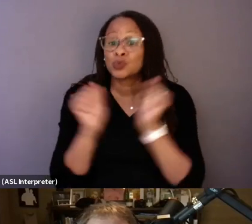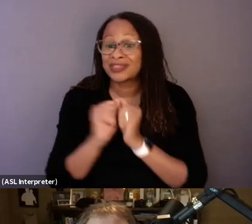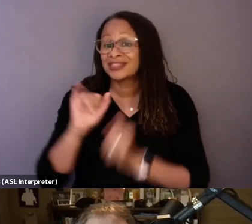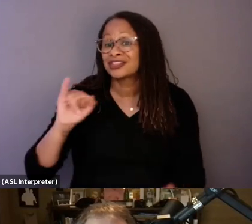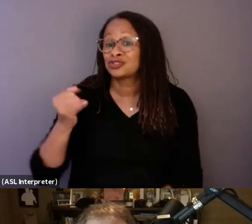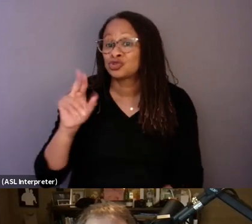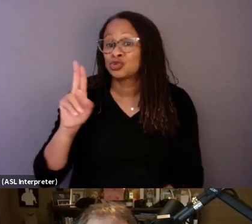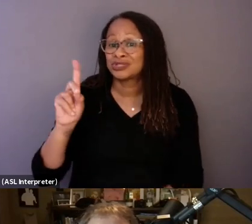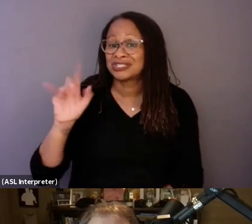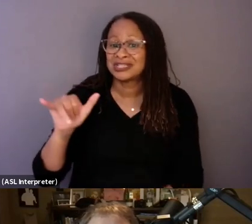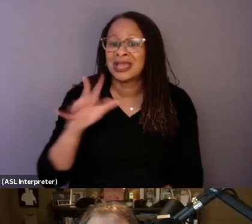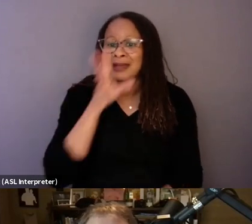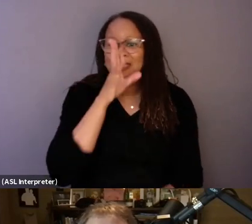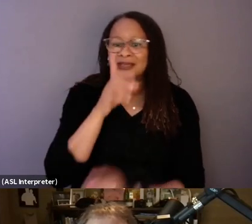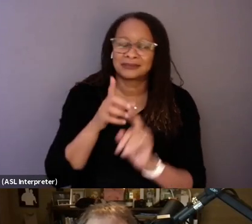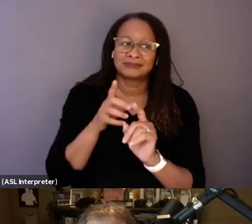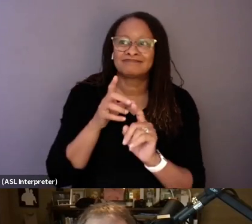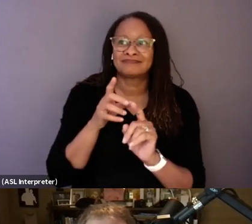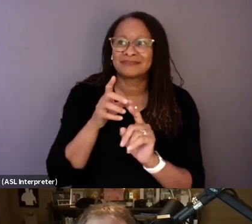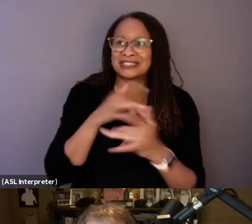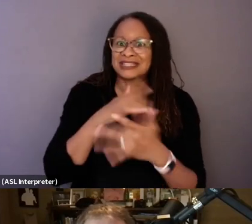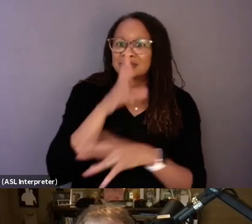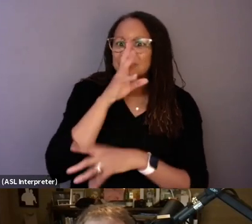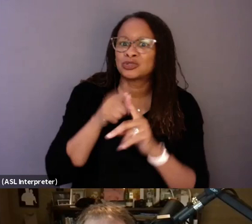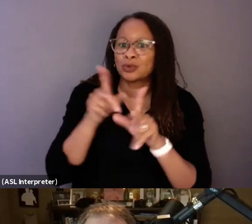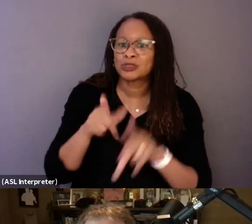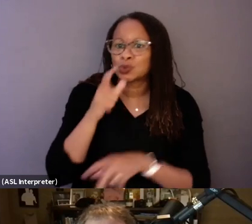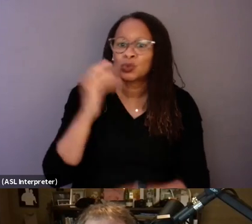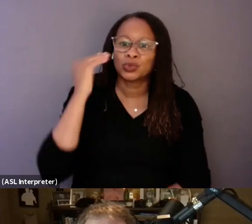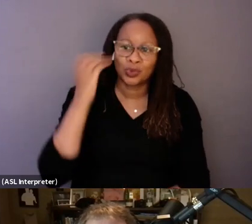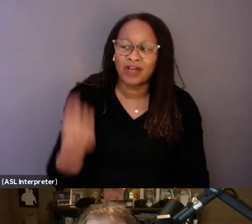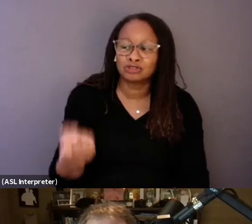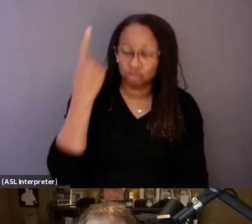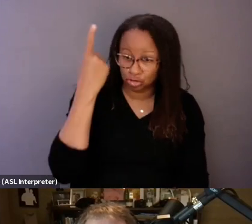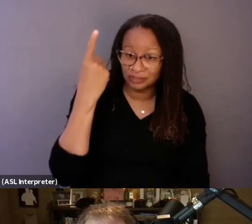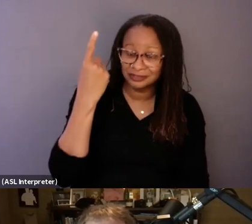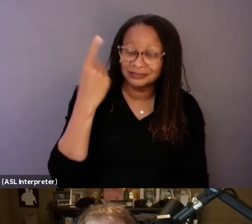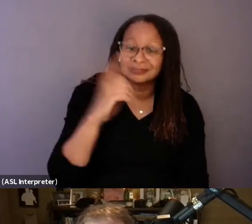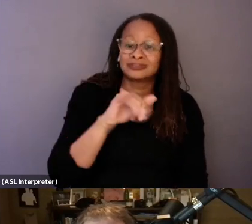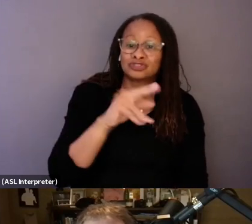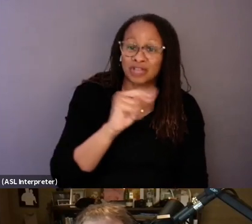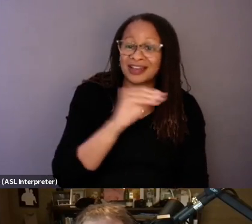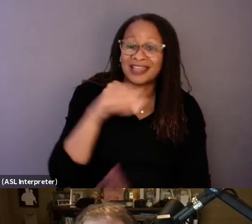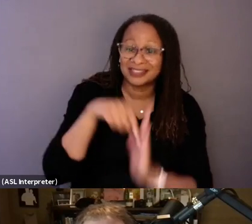the people were speaking to someone who they knew understood the depth that they would go into.